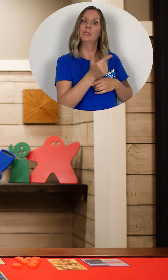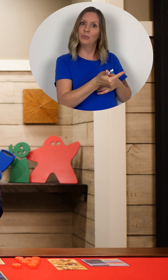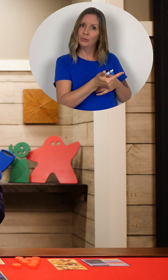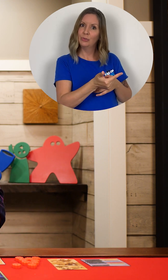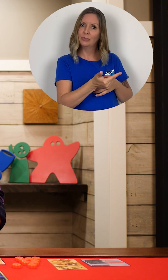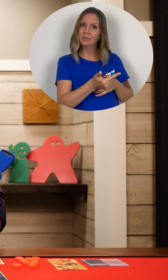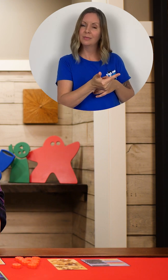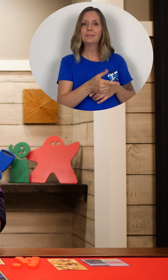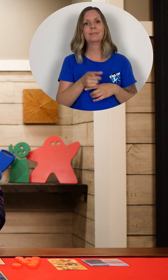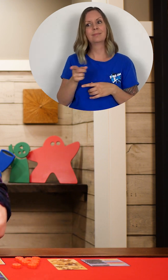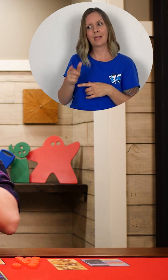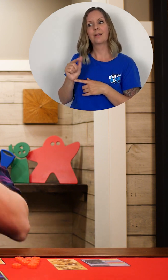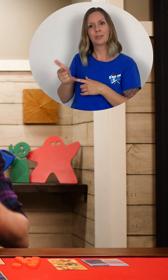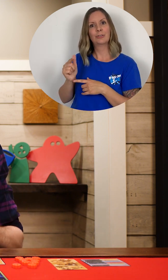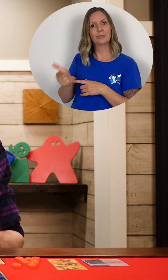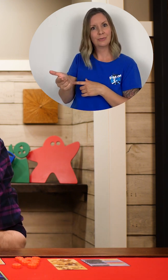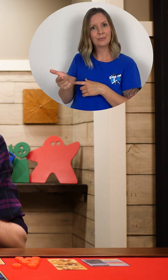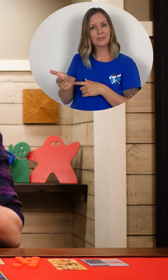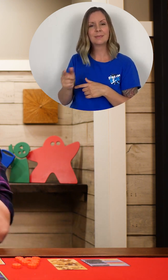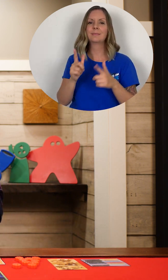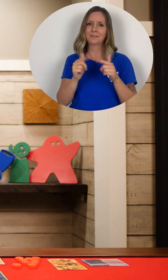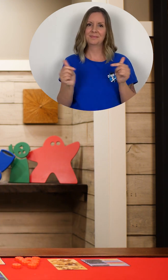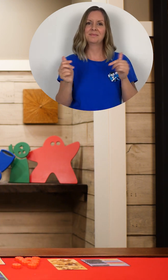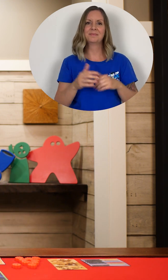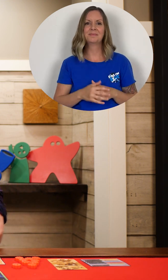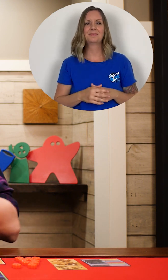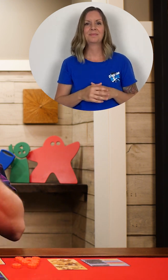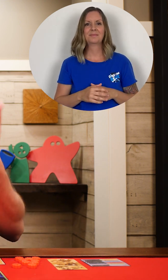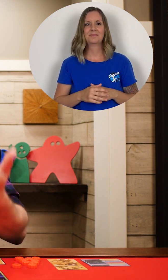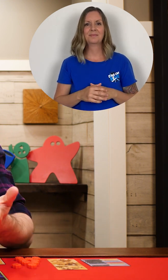Hero player would take 2 turns, and then Thanos would go again, they would get 2 more turns,